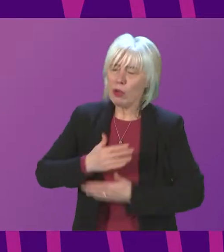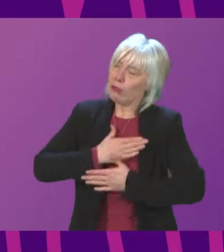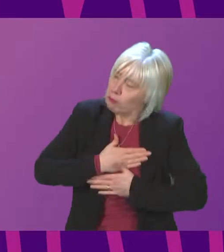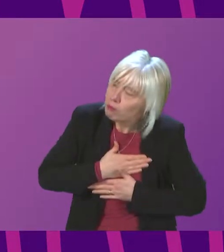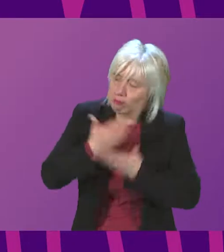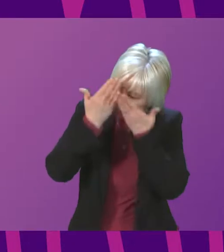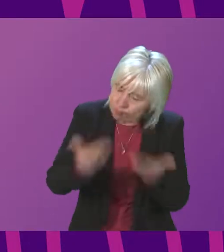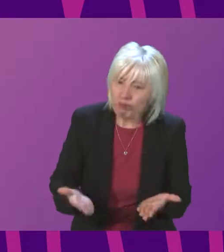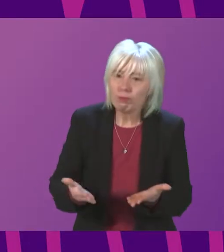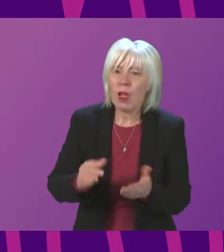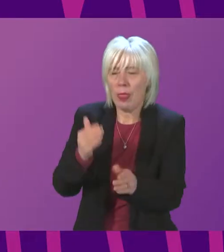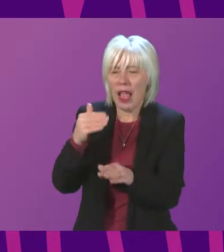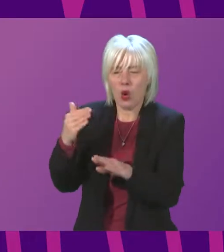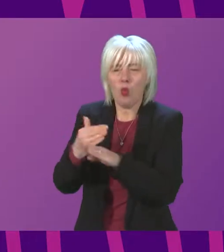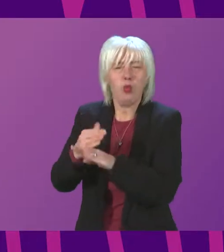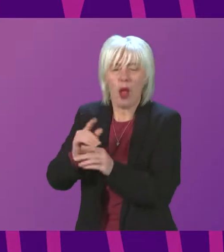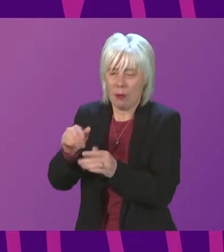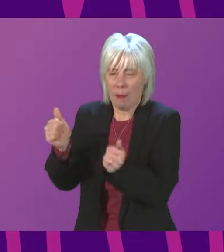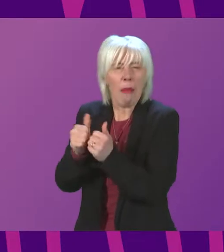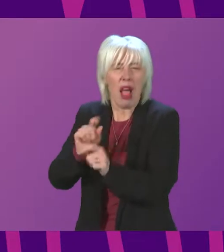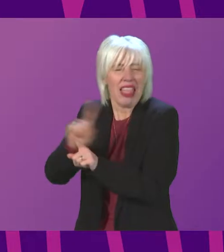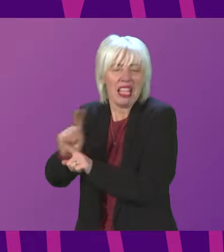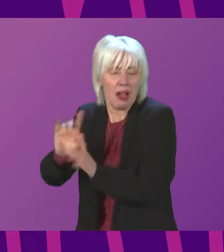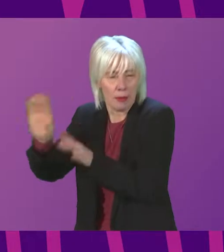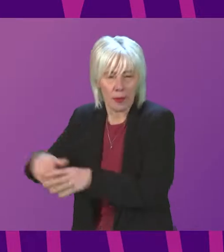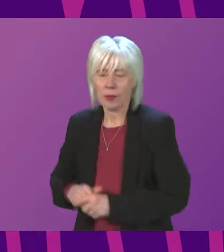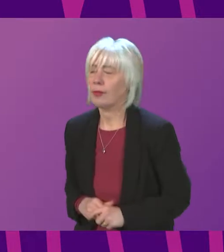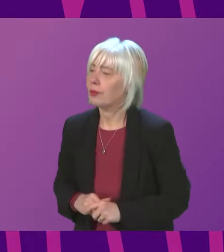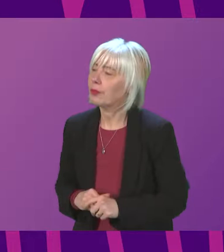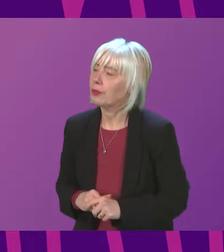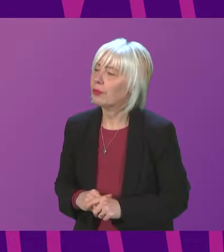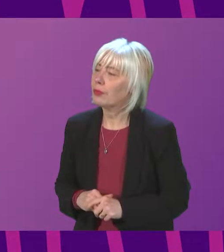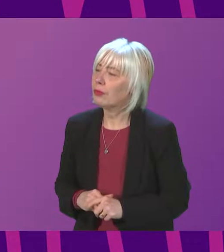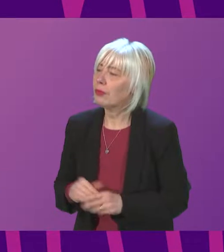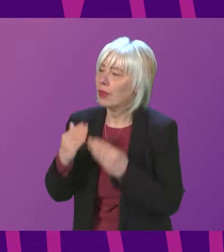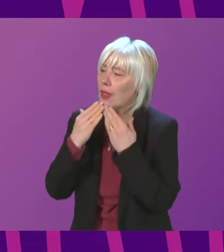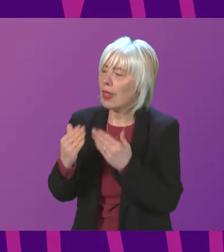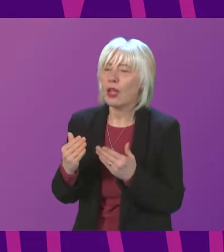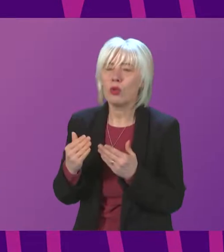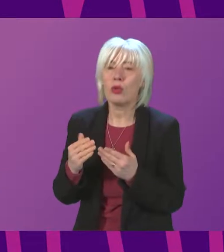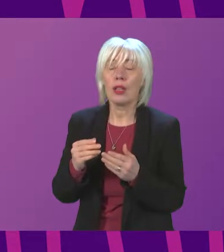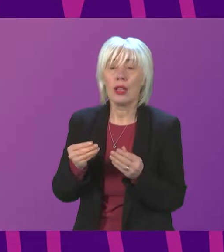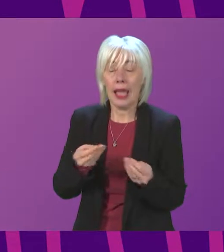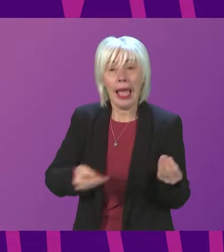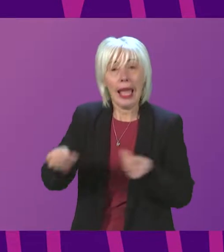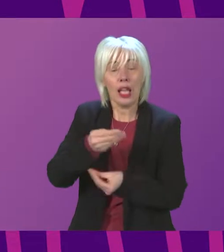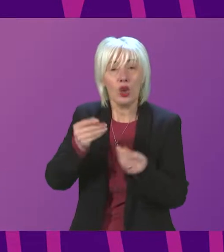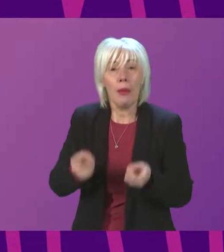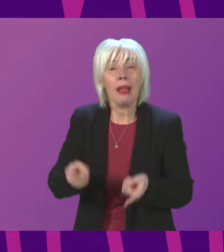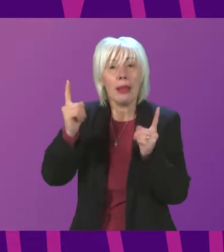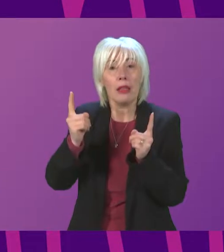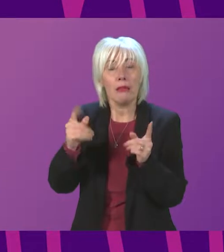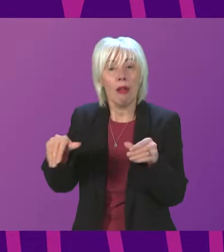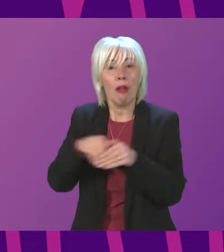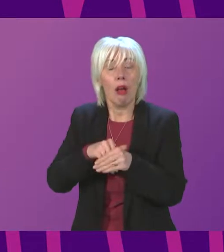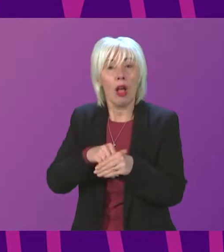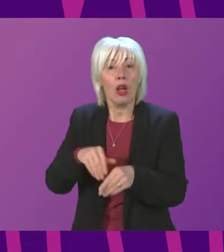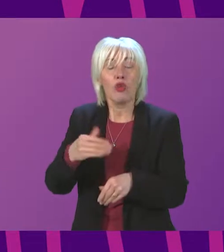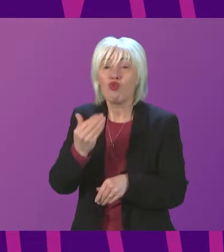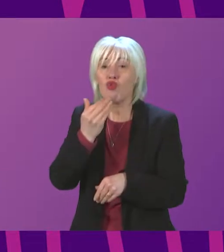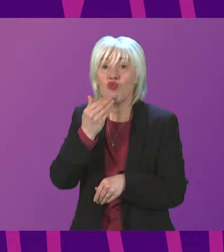This week, Robert Habeck, the Green Party economy minister in Germany’s ruling coalition,